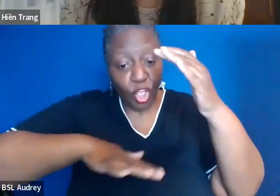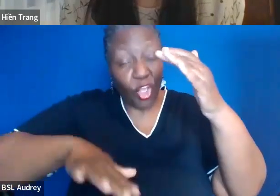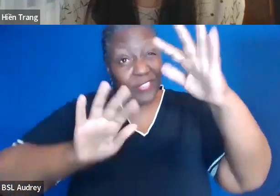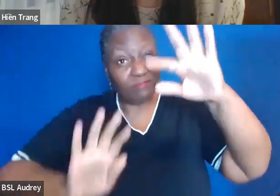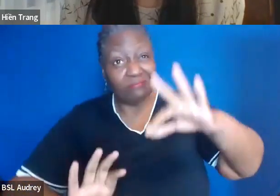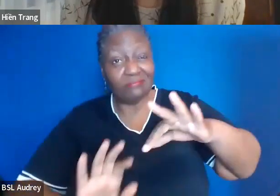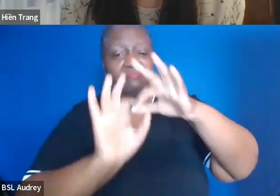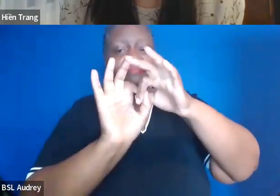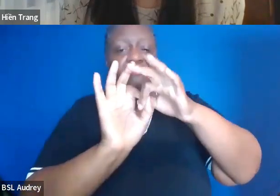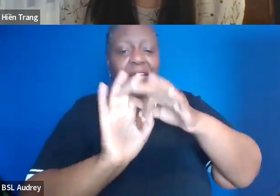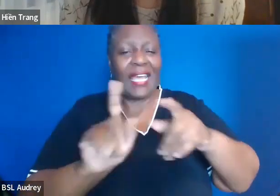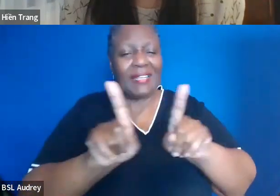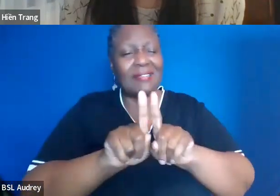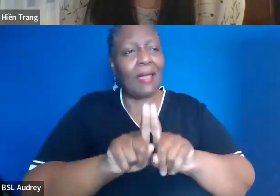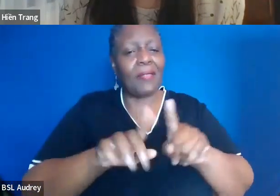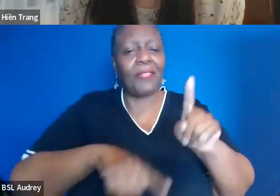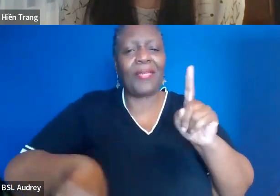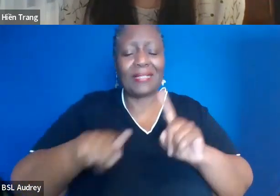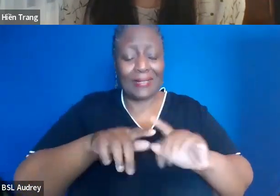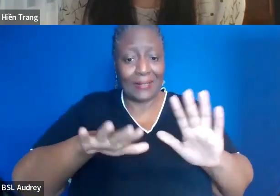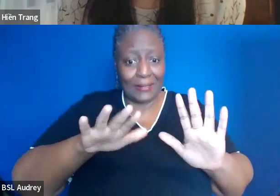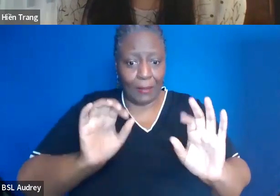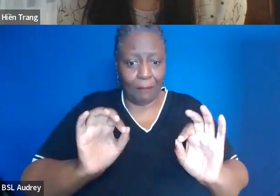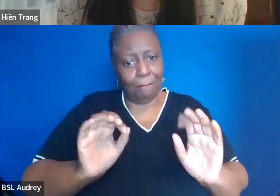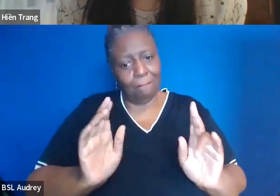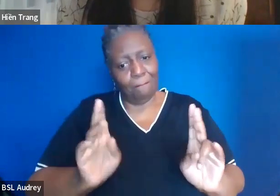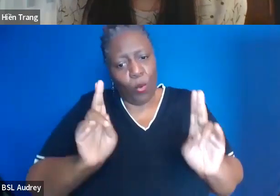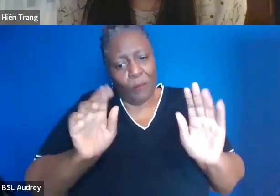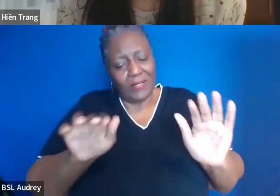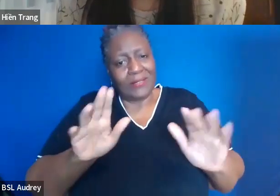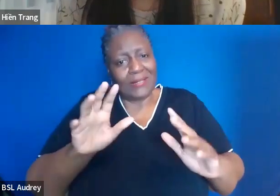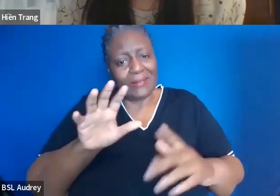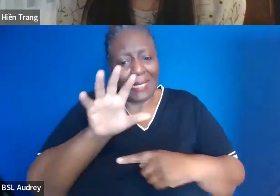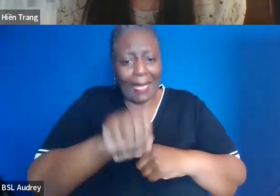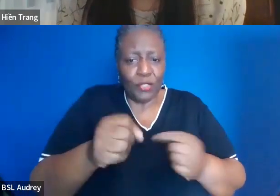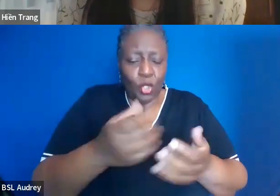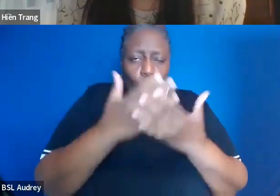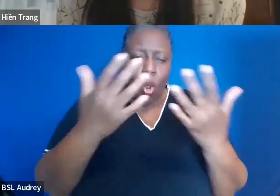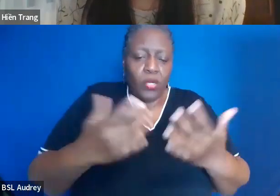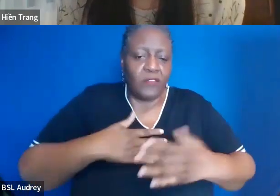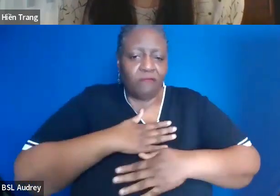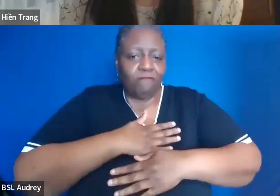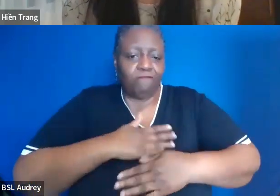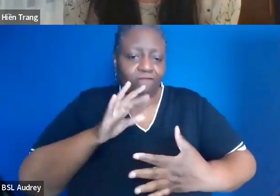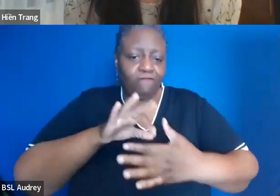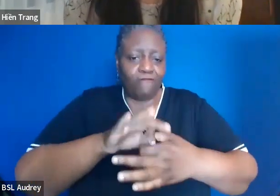just this moment captures so much for her it's a pure and simple uh setting of peace